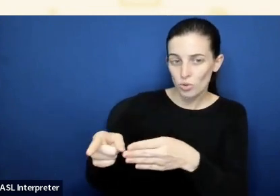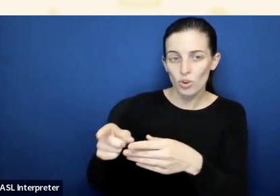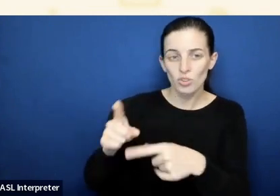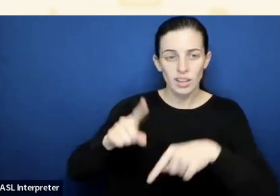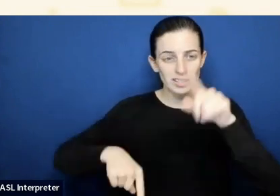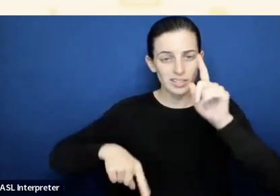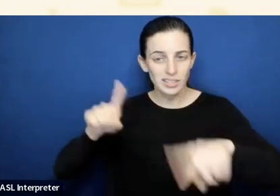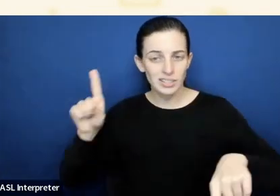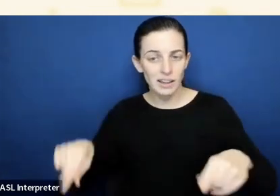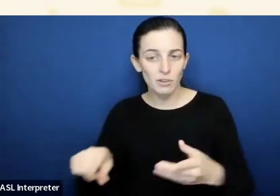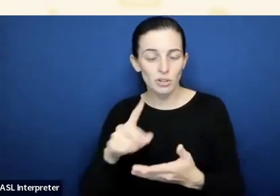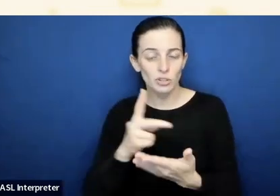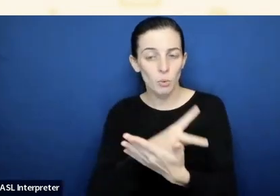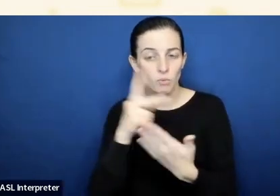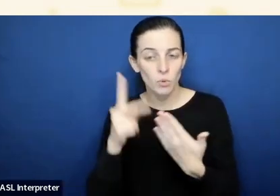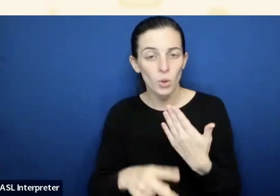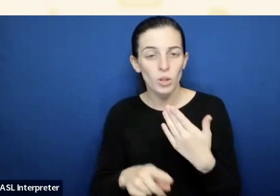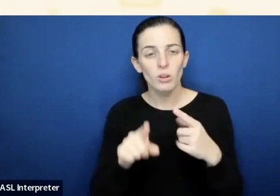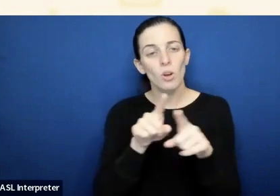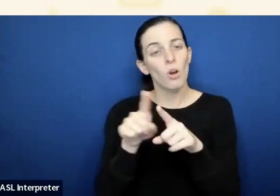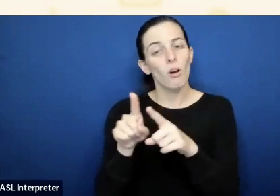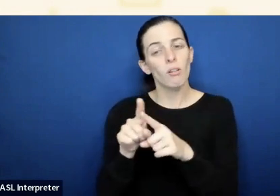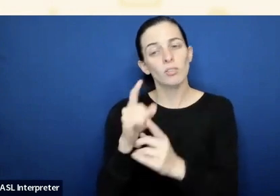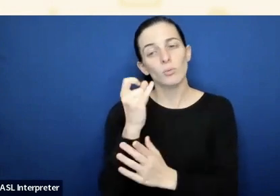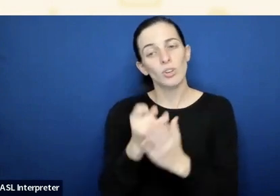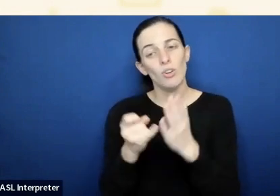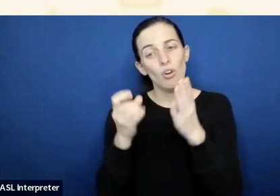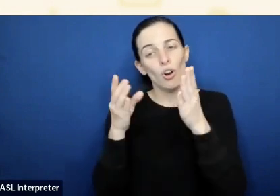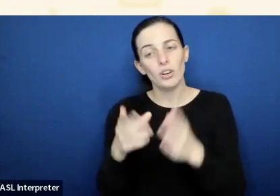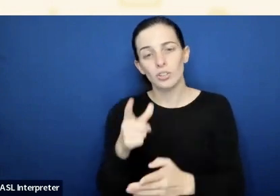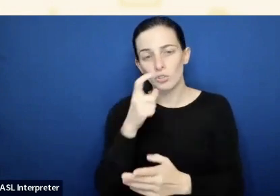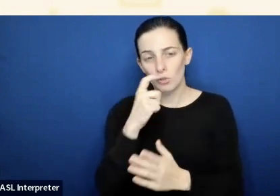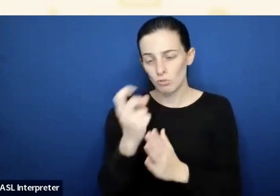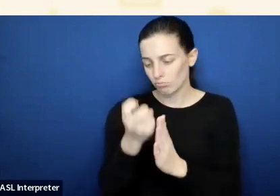and also an artist who dives into web design.